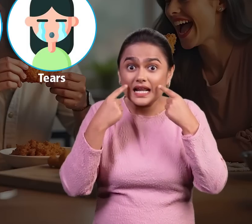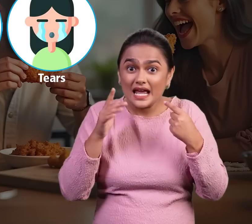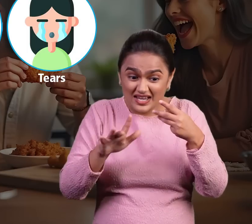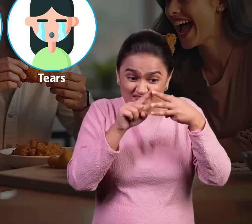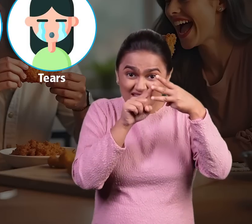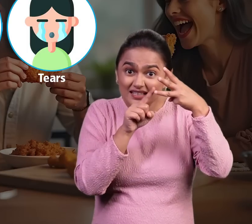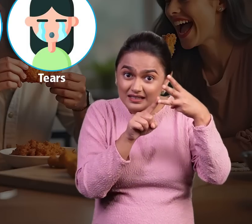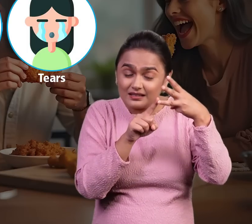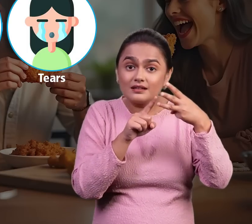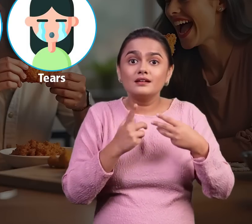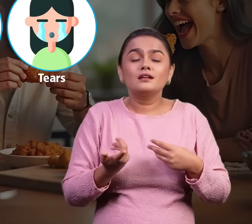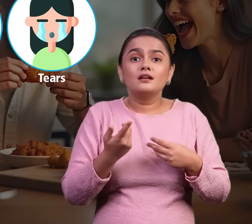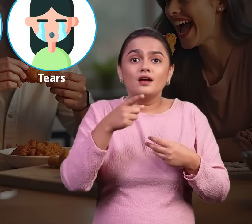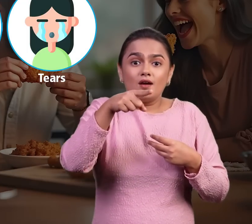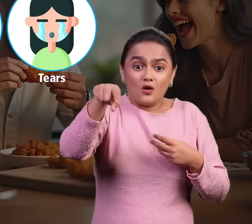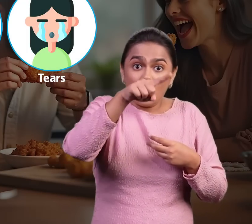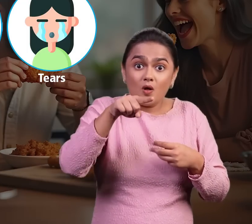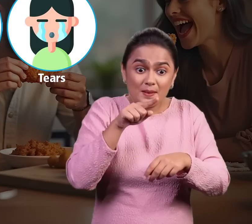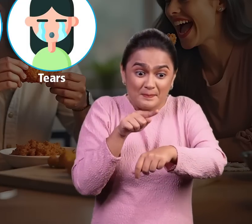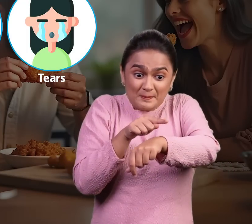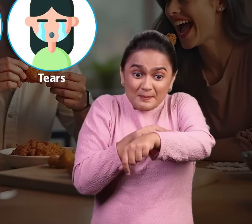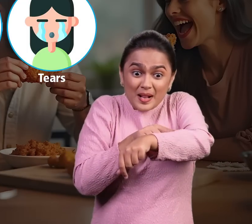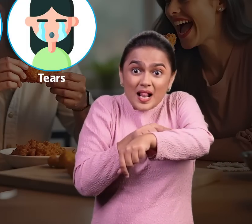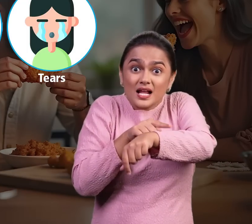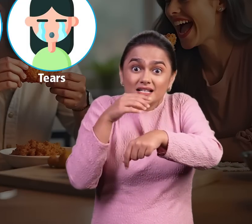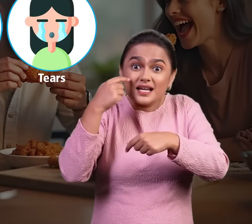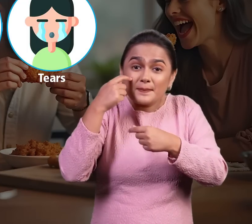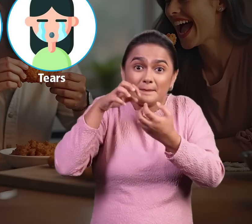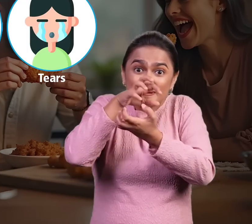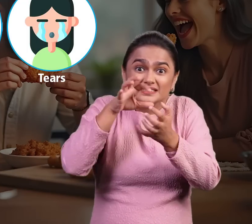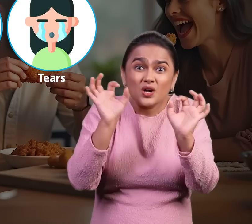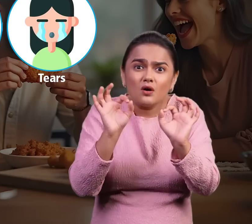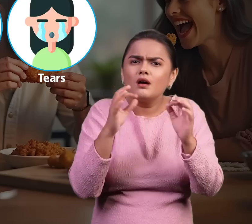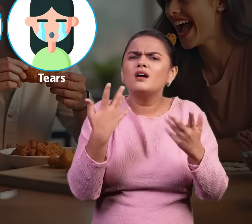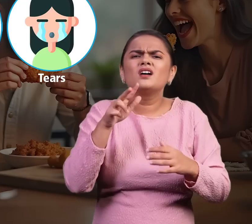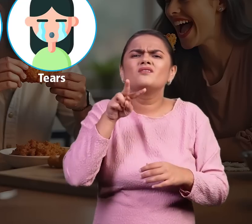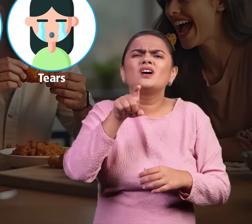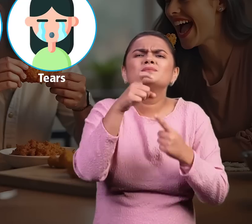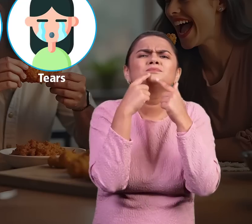Unless your blood is mixed with these, the virus will not be transmitted.